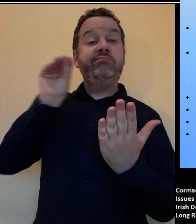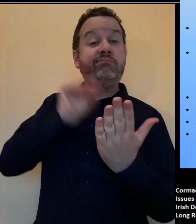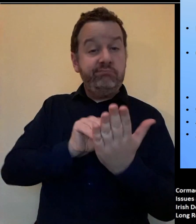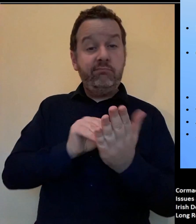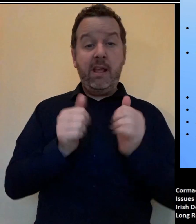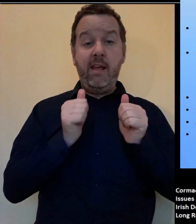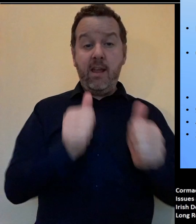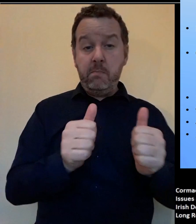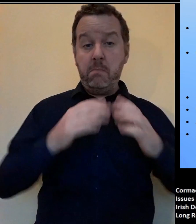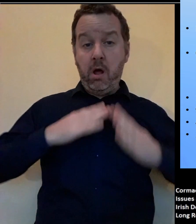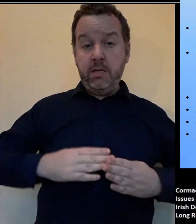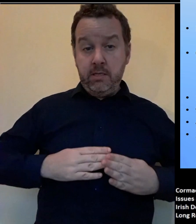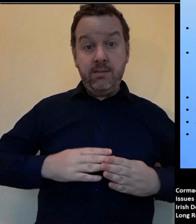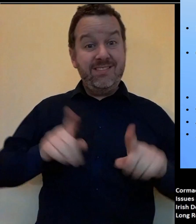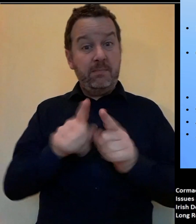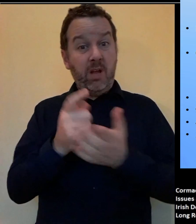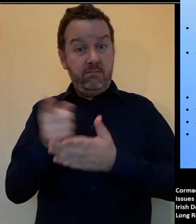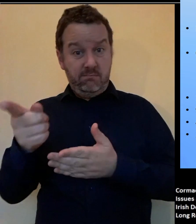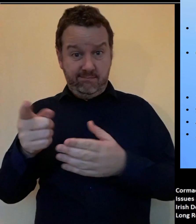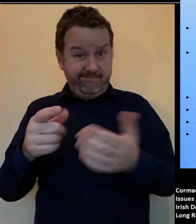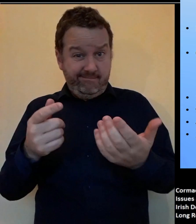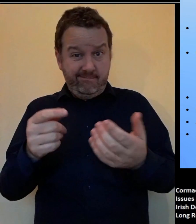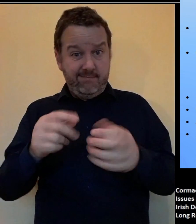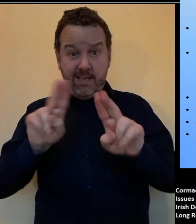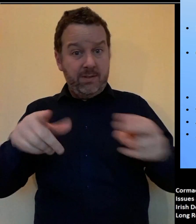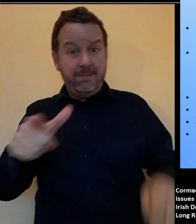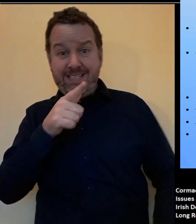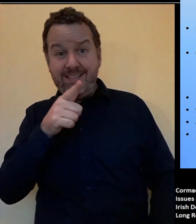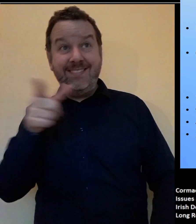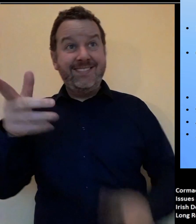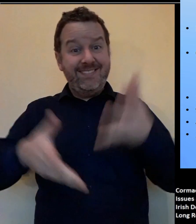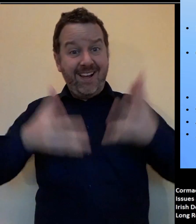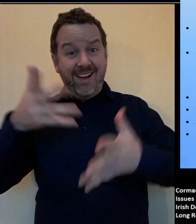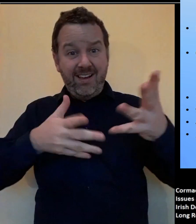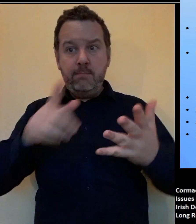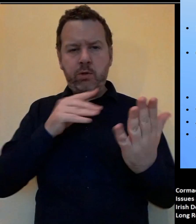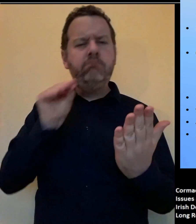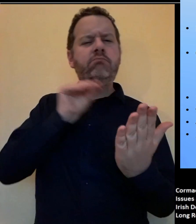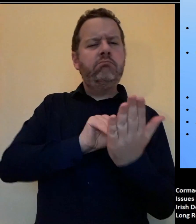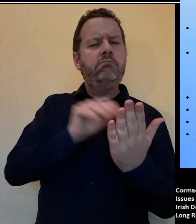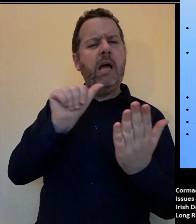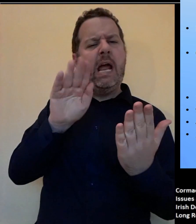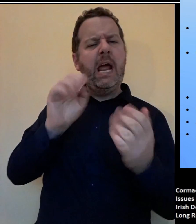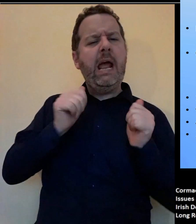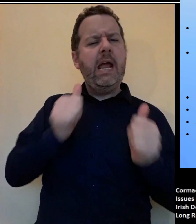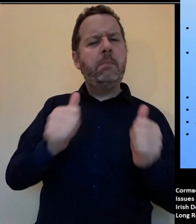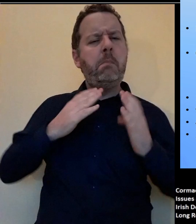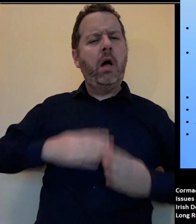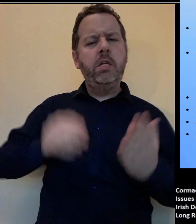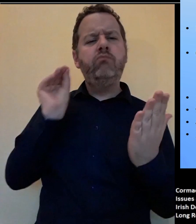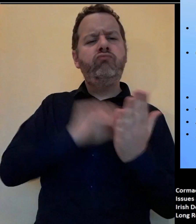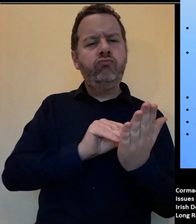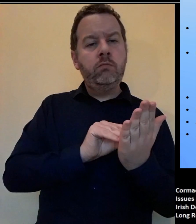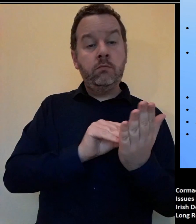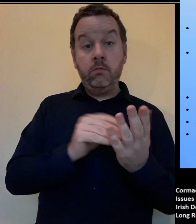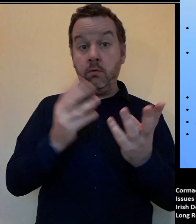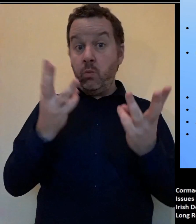Significantly he's often categorized as 'able-bodied', while happening to be a non-speaking signing person.